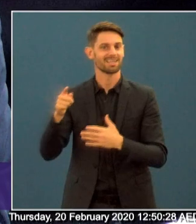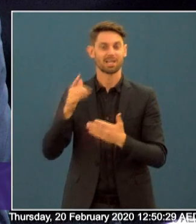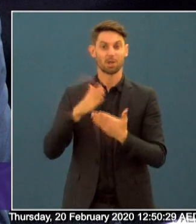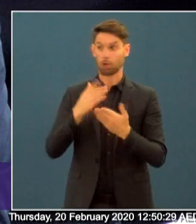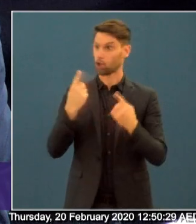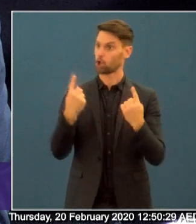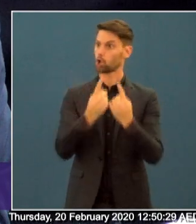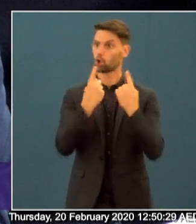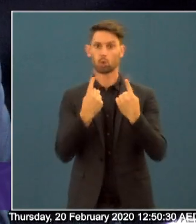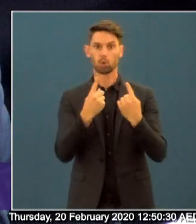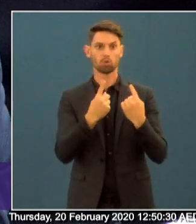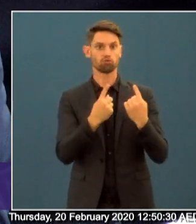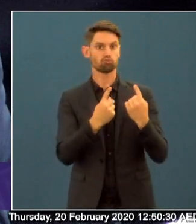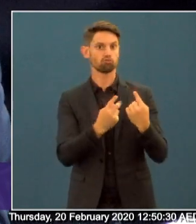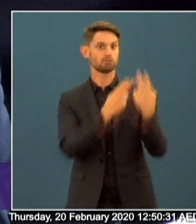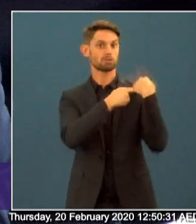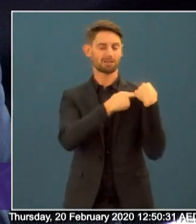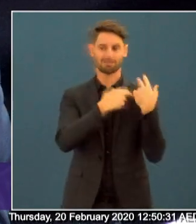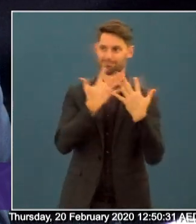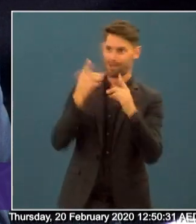be responsible for those different action points.